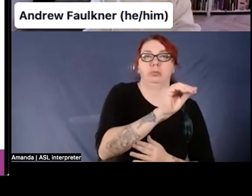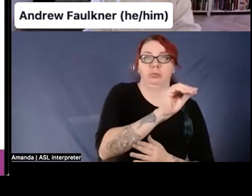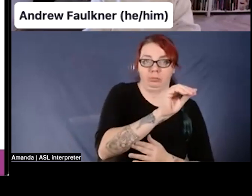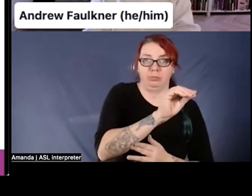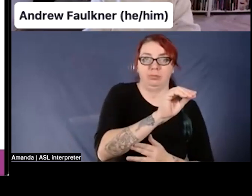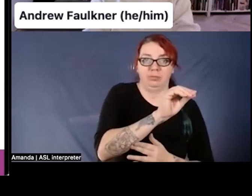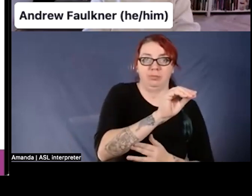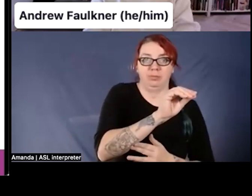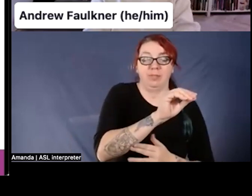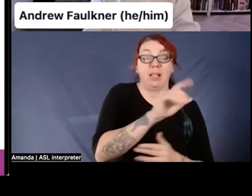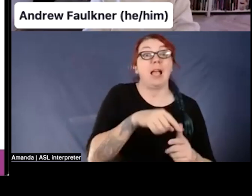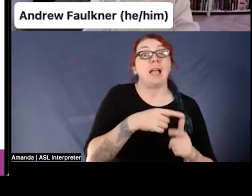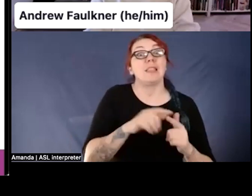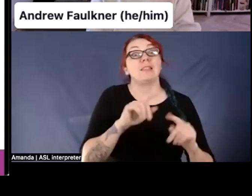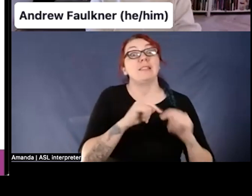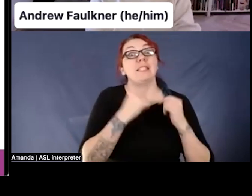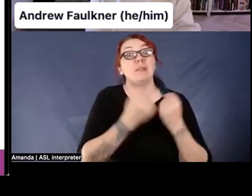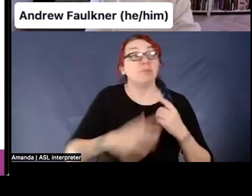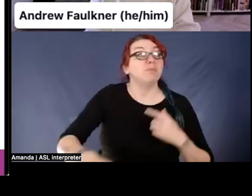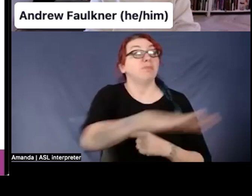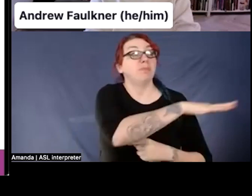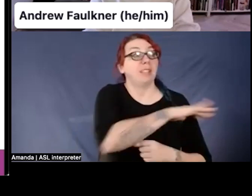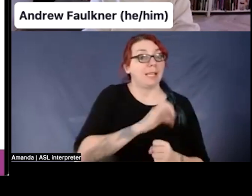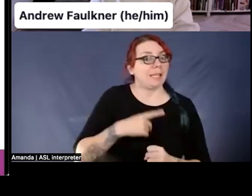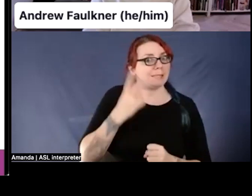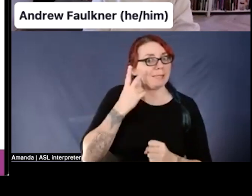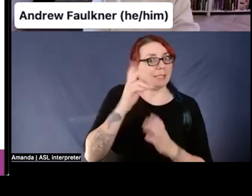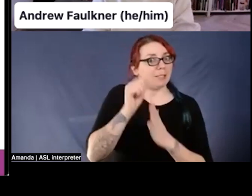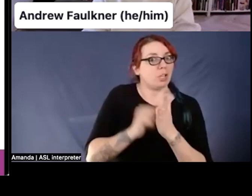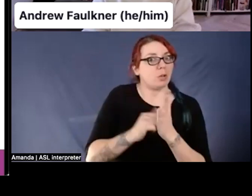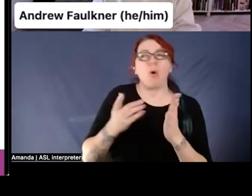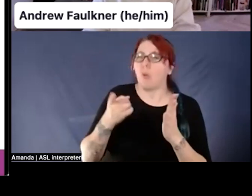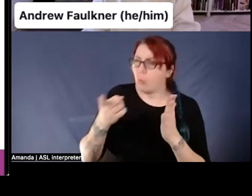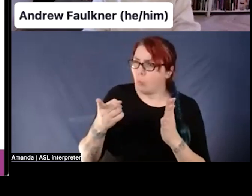what it is that I want to talk about. I can see what they want to talk about. And then we get to